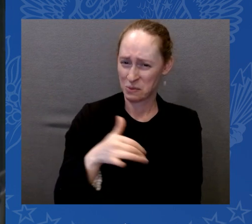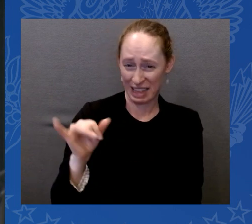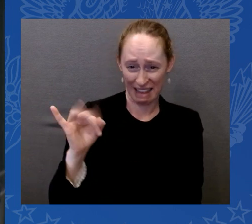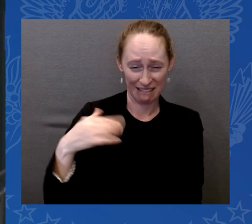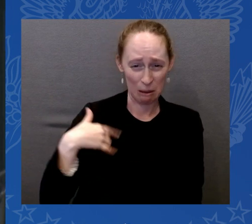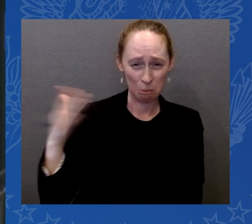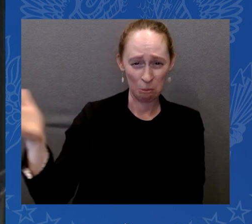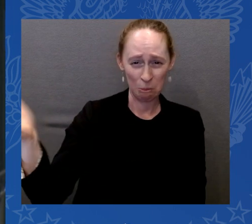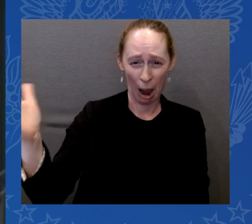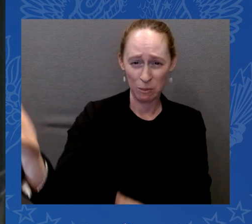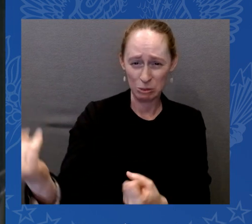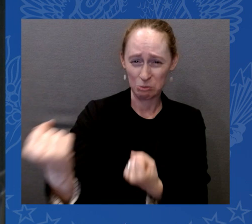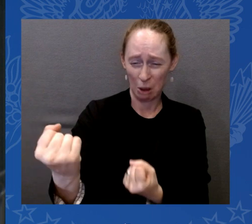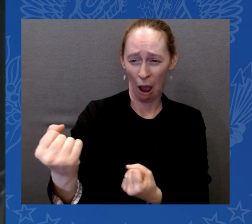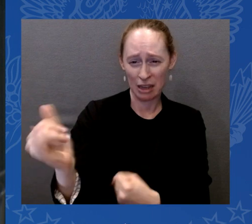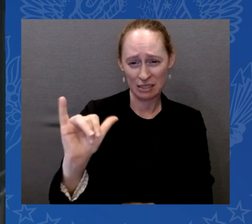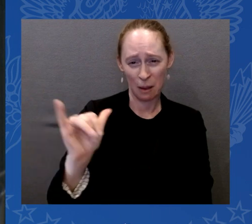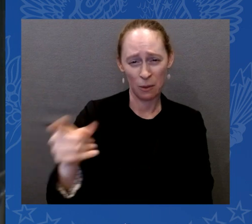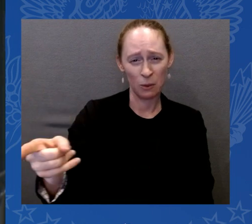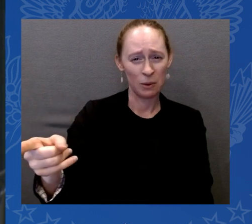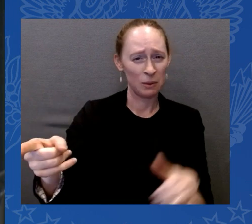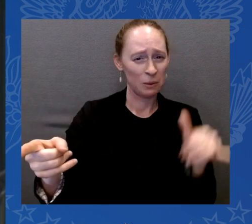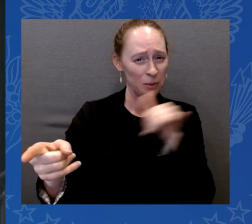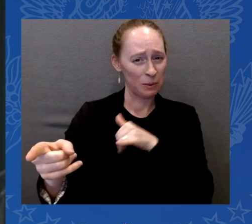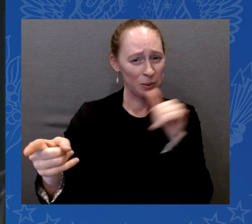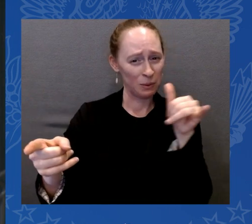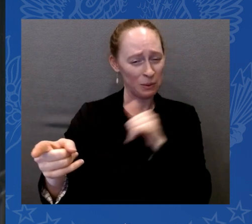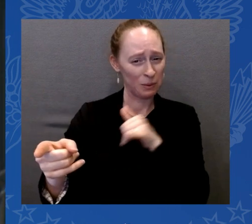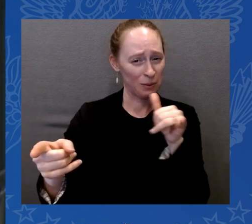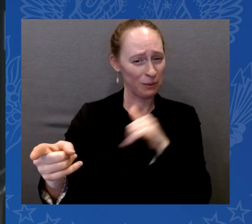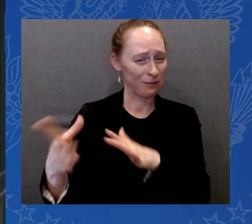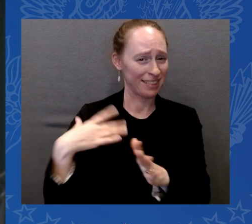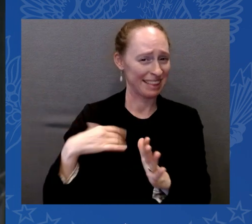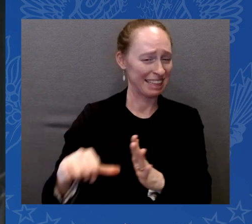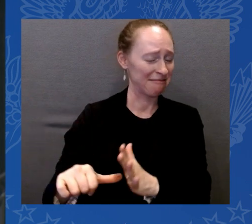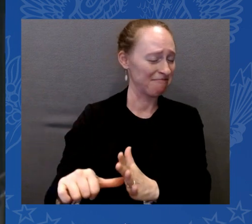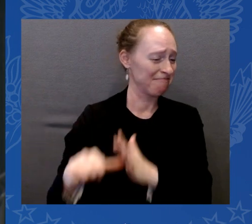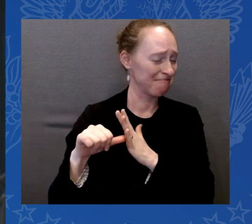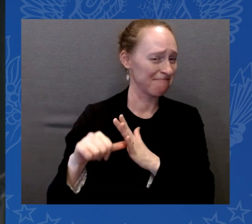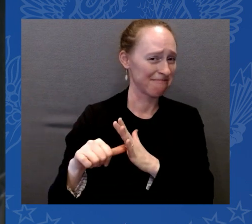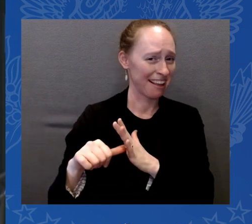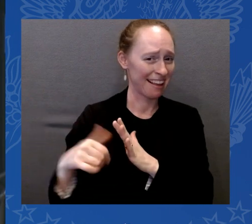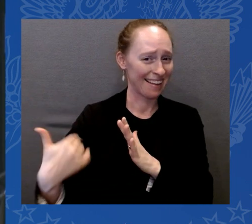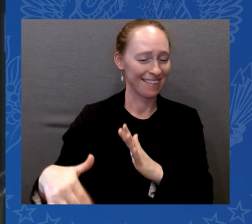No, really, thank you. Please, have a seat. With your permission, I'm going to take my coat off.